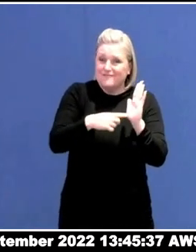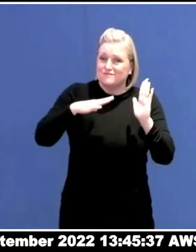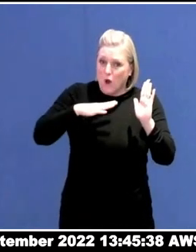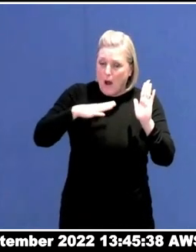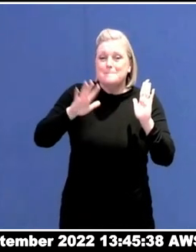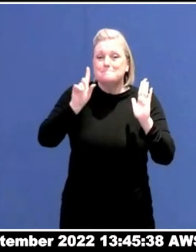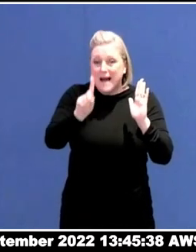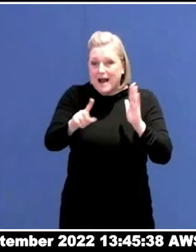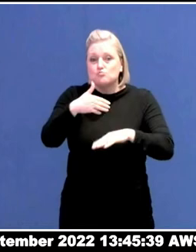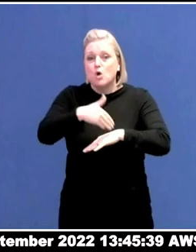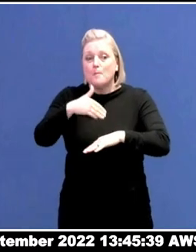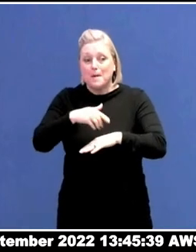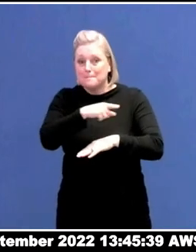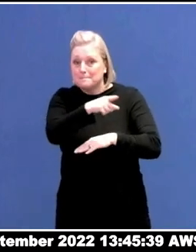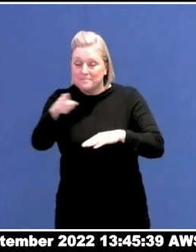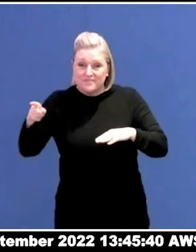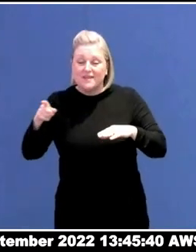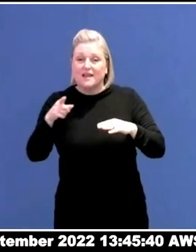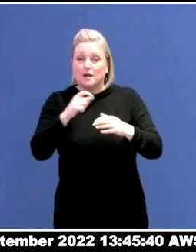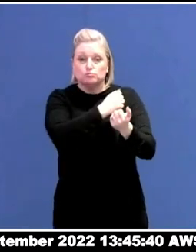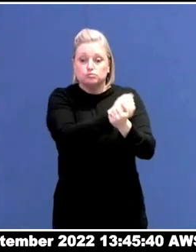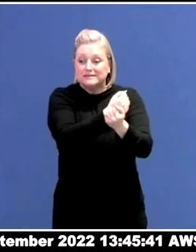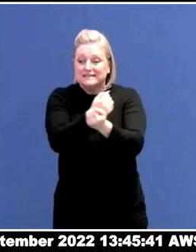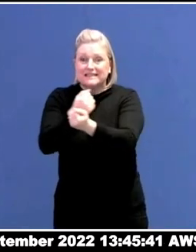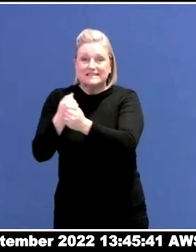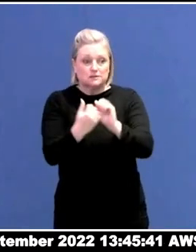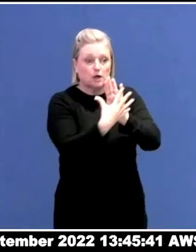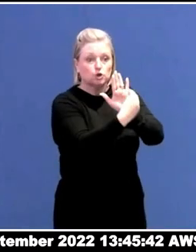that's the problem. MR GRIFFIN: Ms Kilroy, can I put the same question to you.